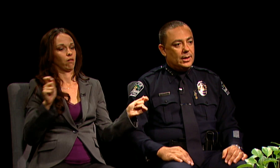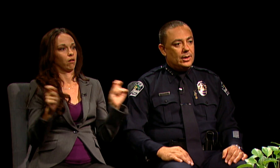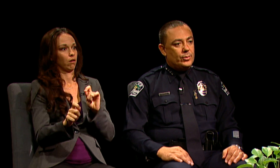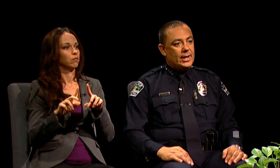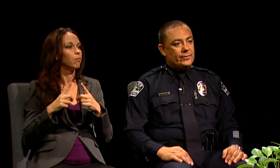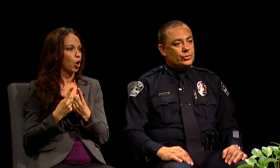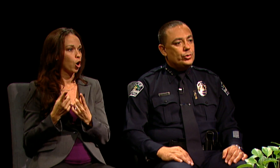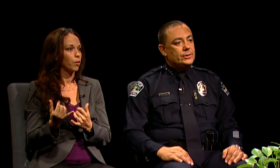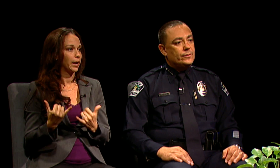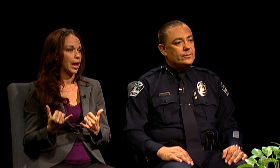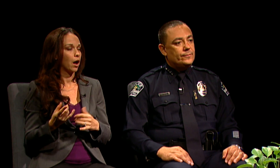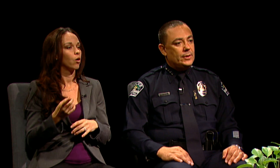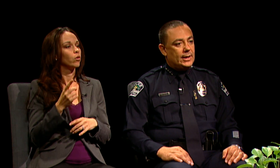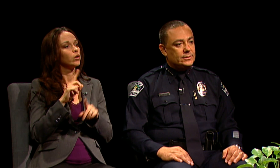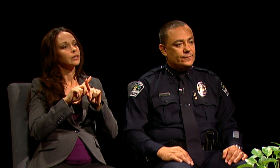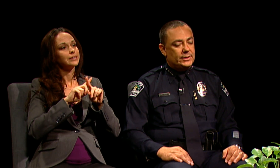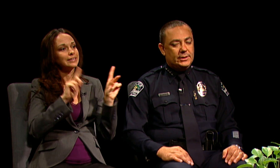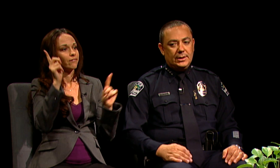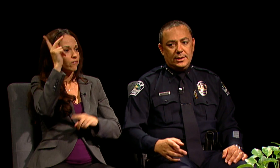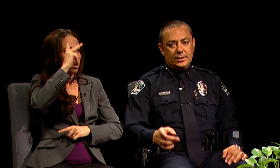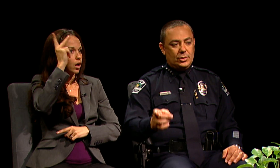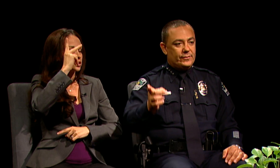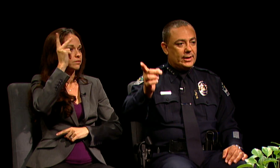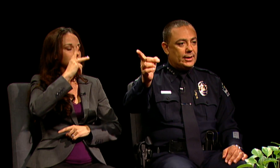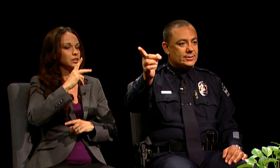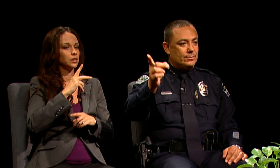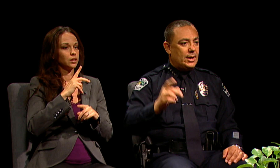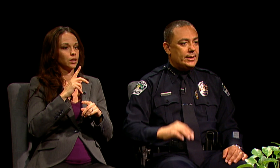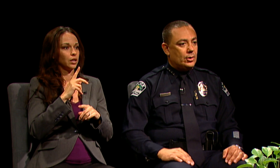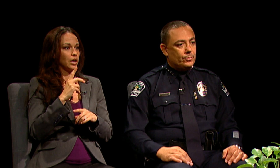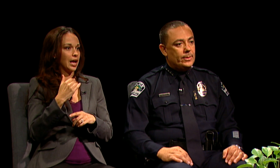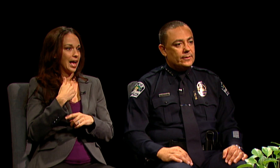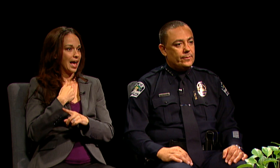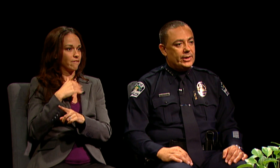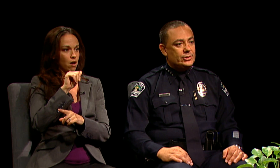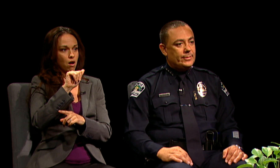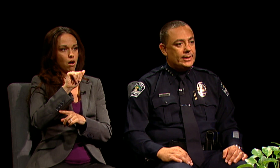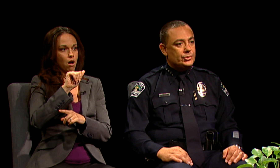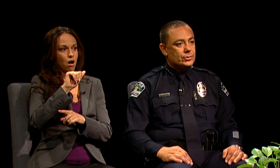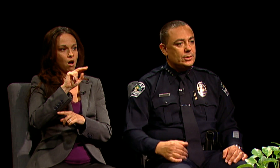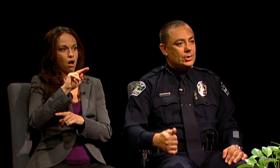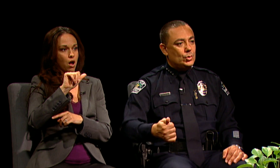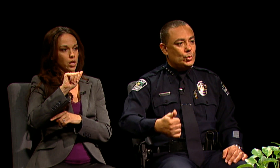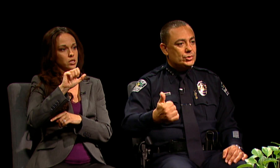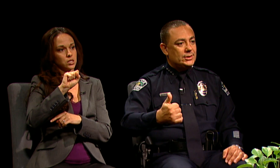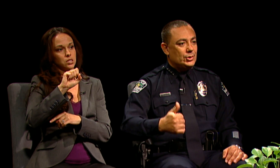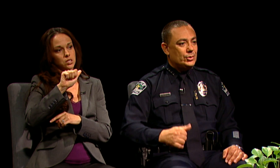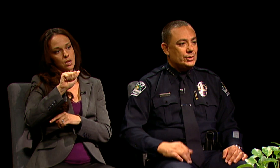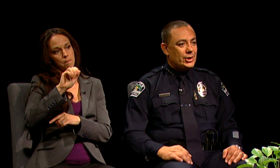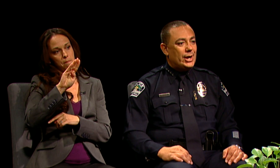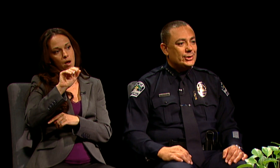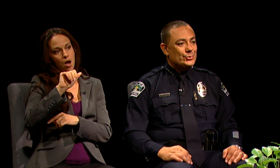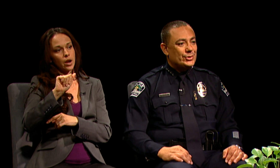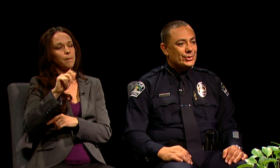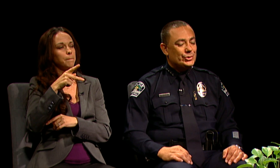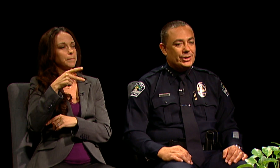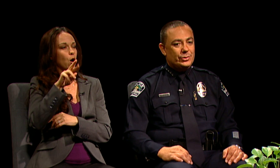WE HAVE A TOTALLY DIFFERENT PHILOSOPHY. YOU KNOW, I'VE GOT ANNA SABANA, OUR PUBLIC INFORMATION MANAGER, WHO'S SITTING HERE IN THE AUDIENCE WITH US TODAY,